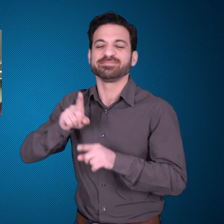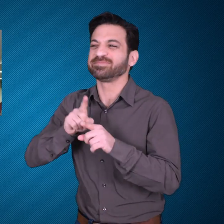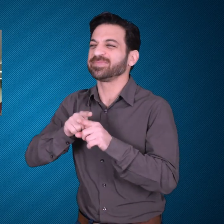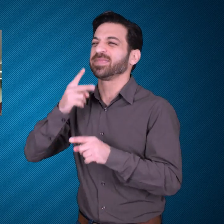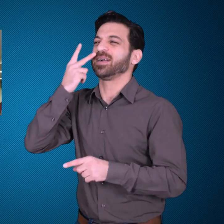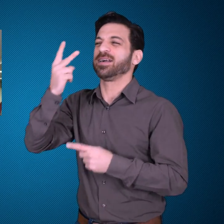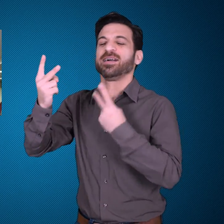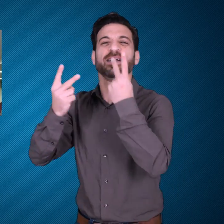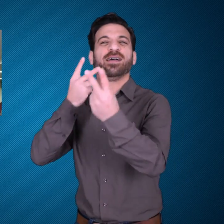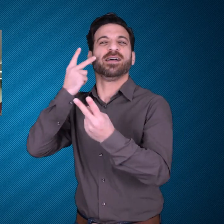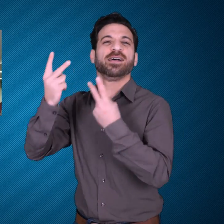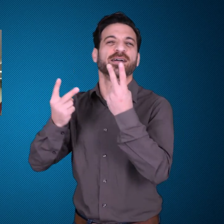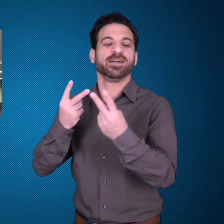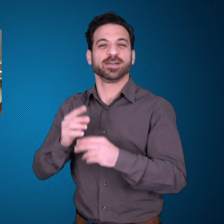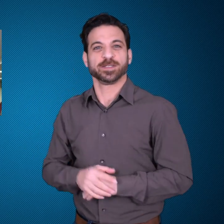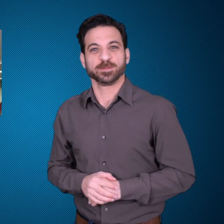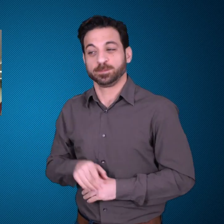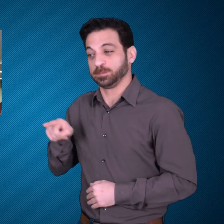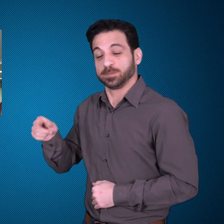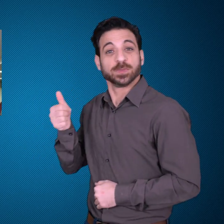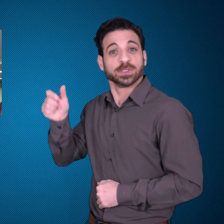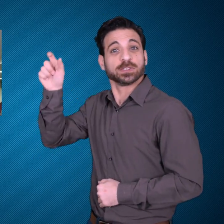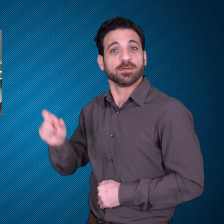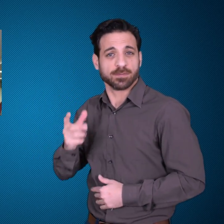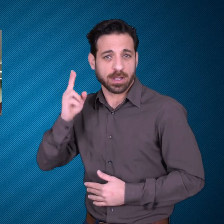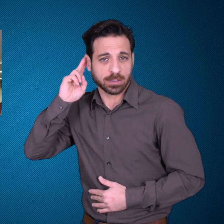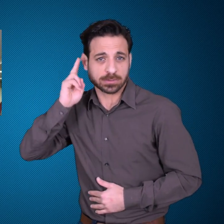definitely disappointing. Winder wanted